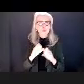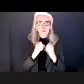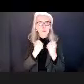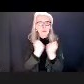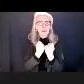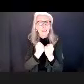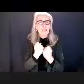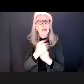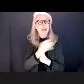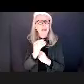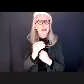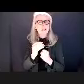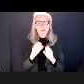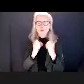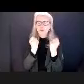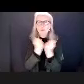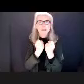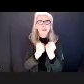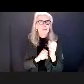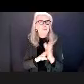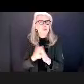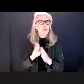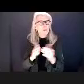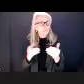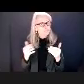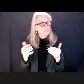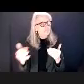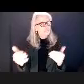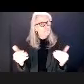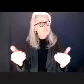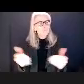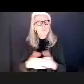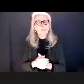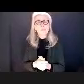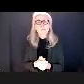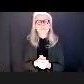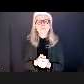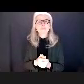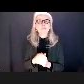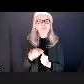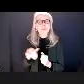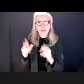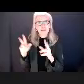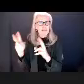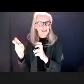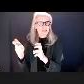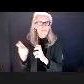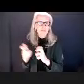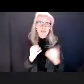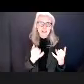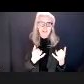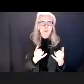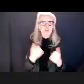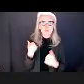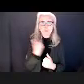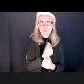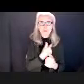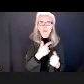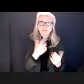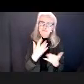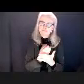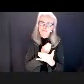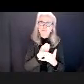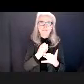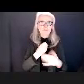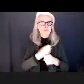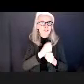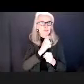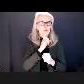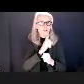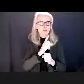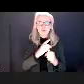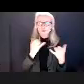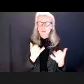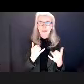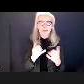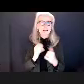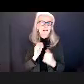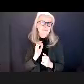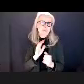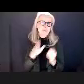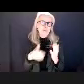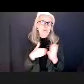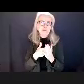Progress. Furthermore, just to saying to that, let's be sure that today we keep our hearts open,